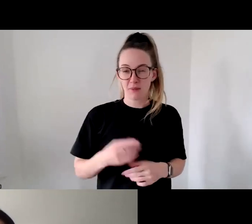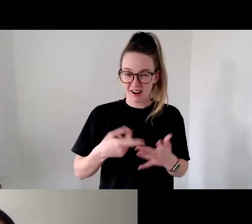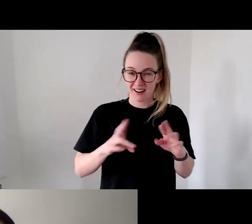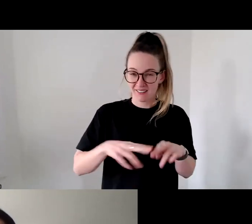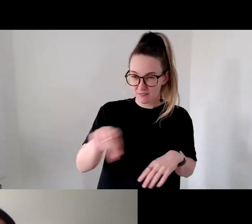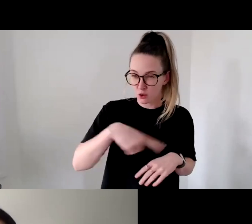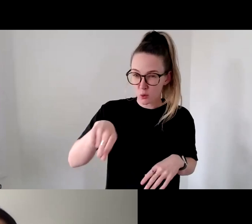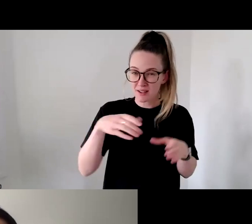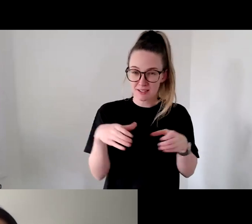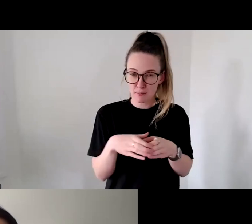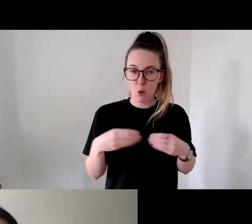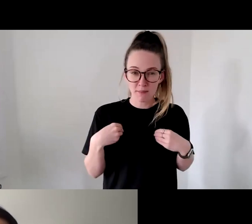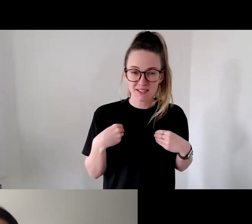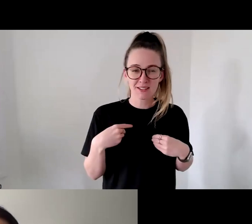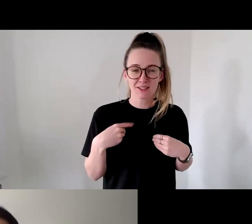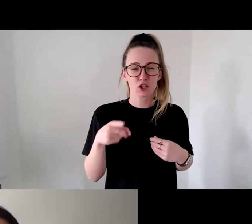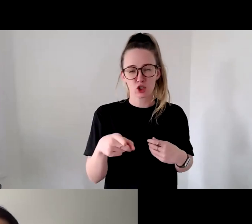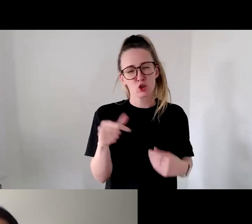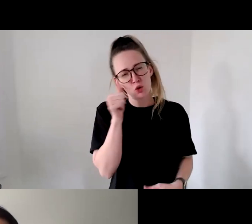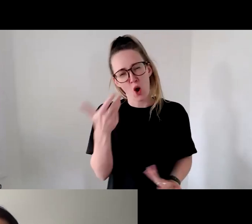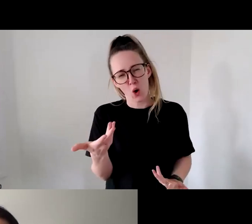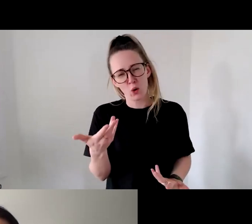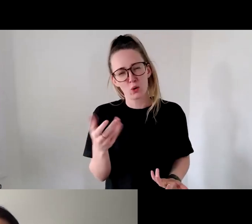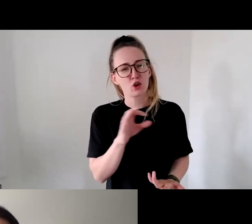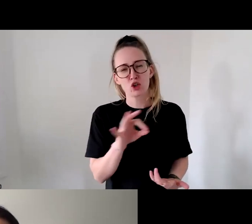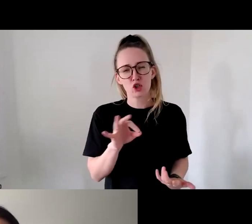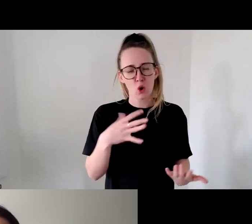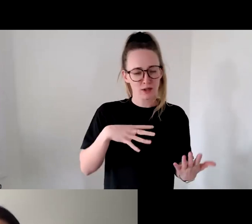business and you do not need to look at your size, nature and circumstances,